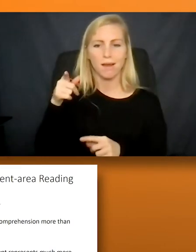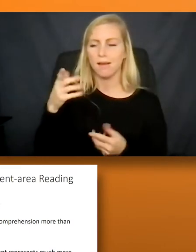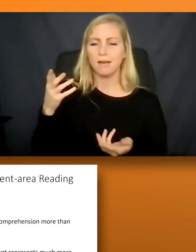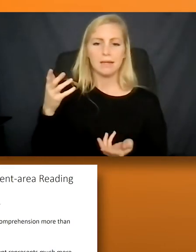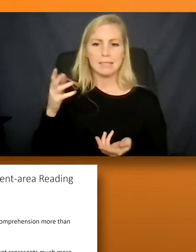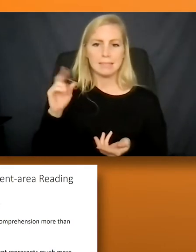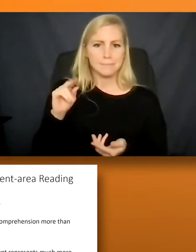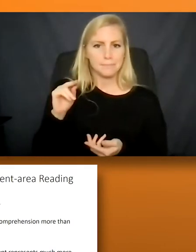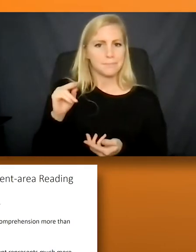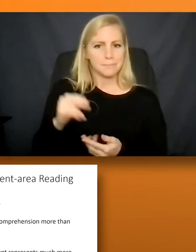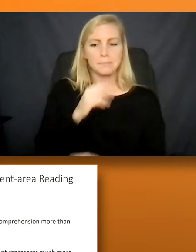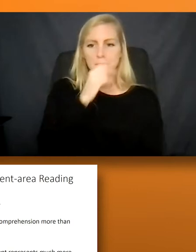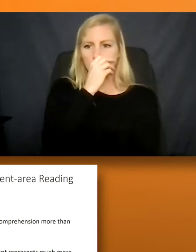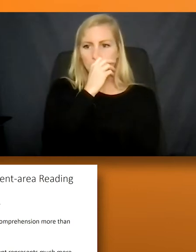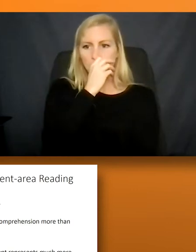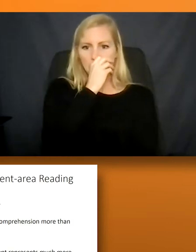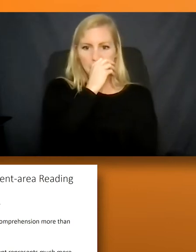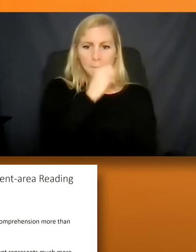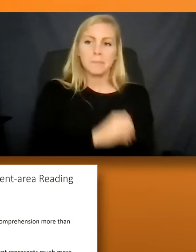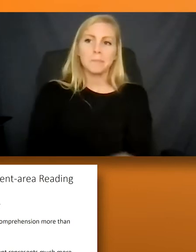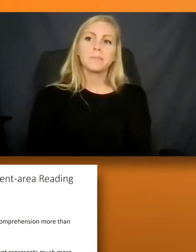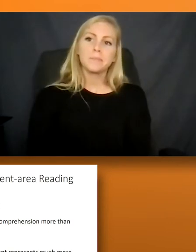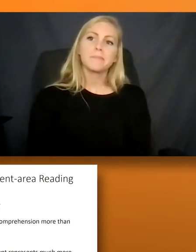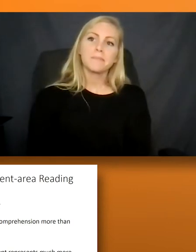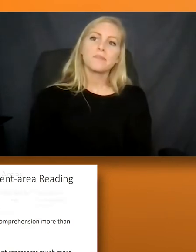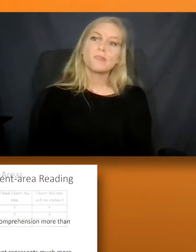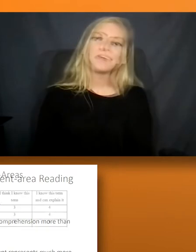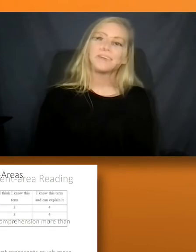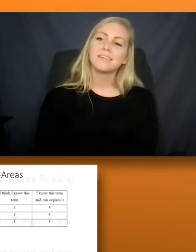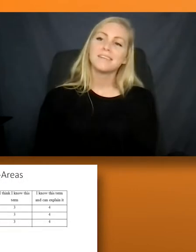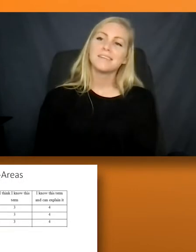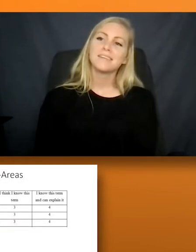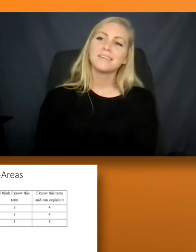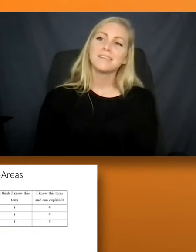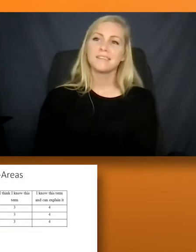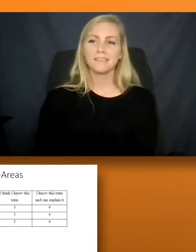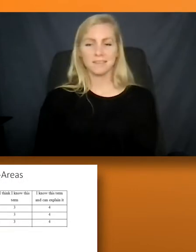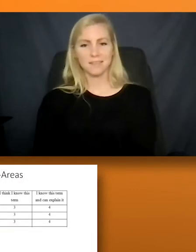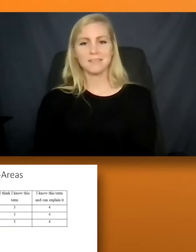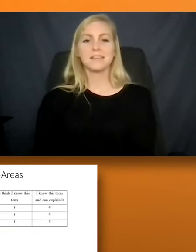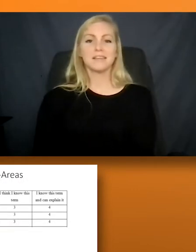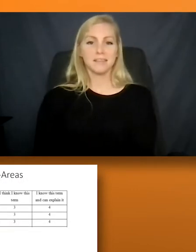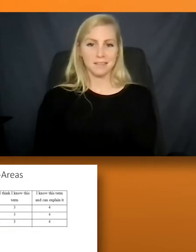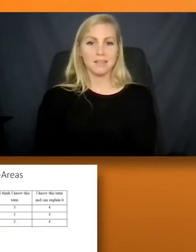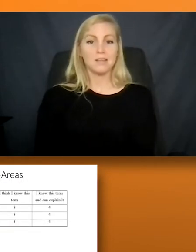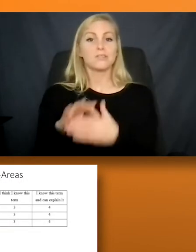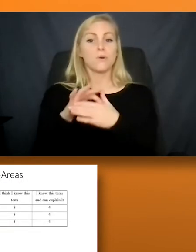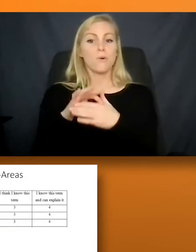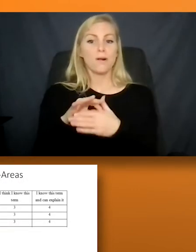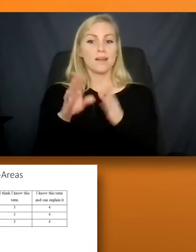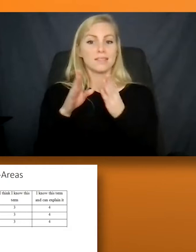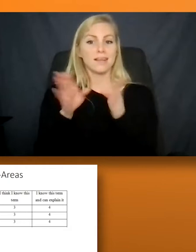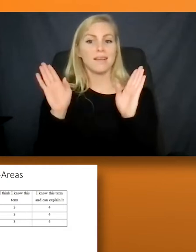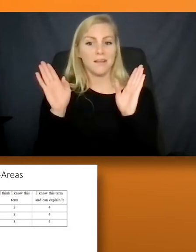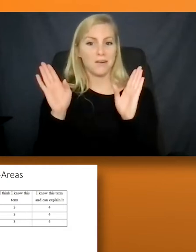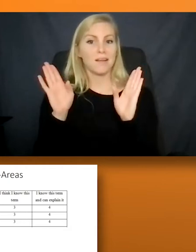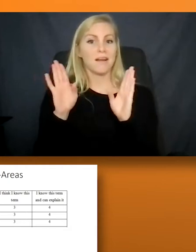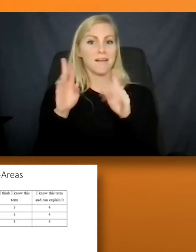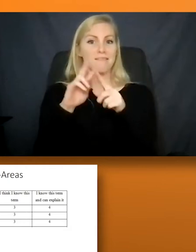more than just that one word that we're giving the students. So when we're talking more about content-area vocabulary,